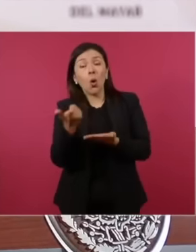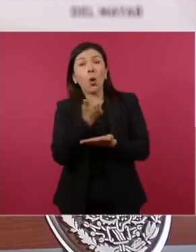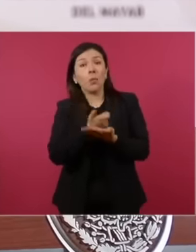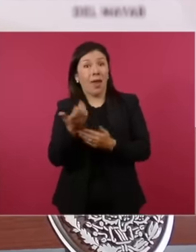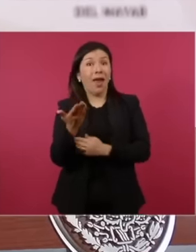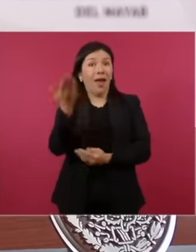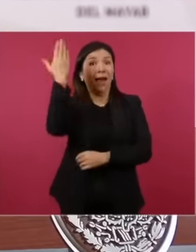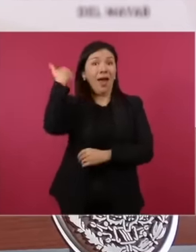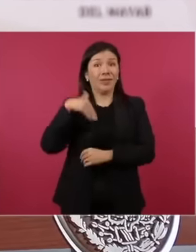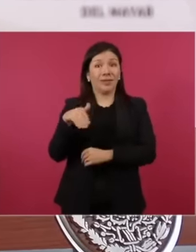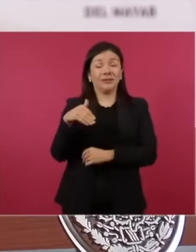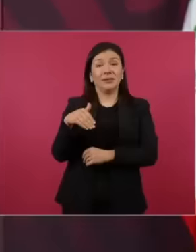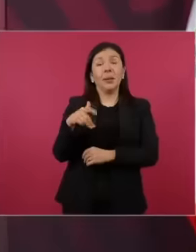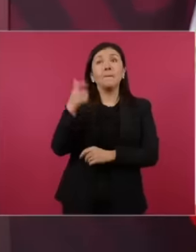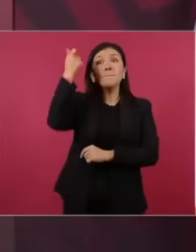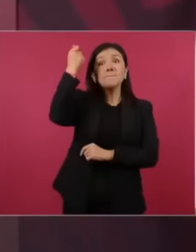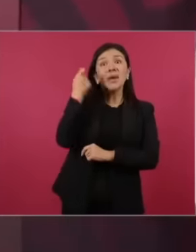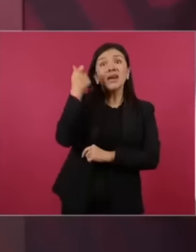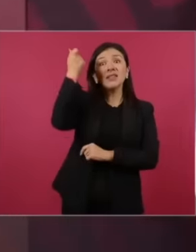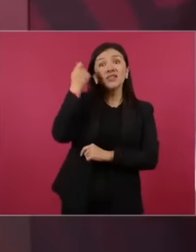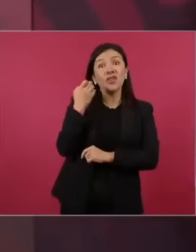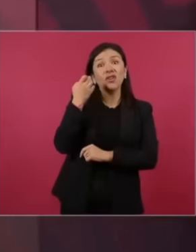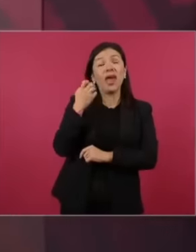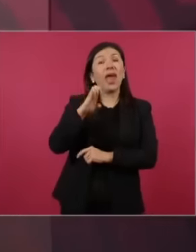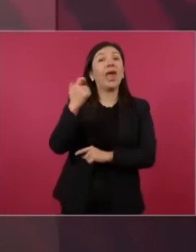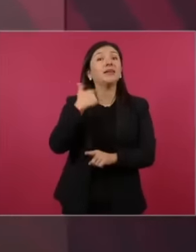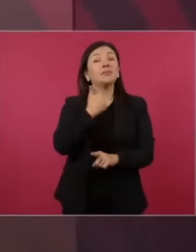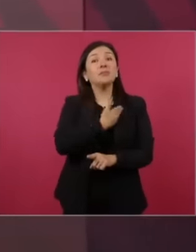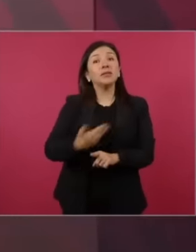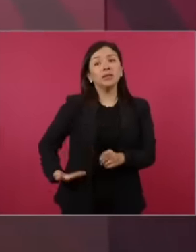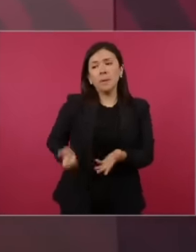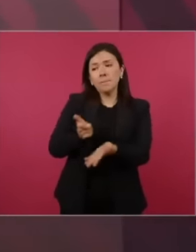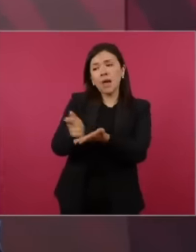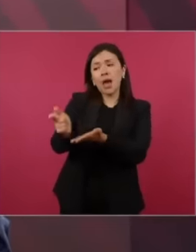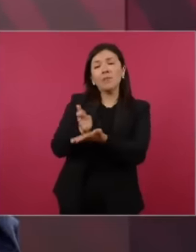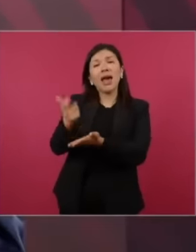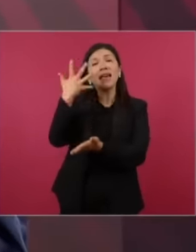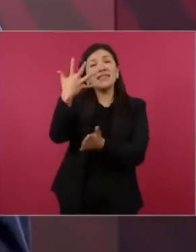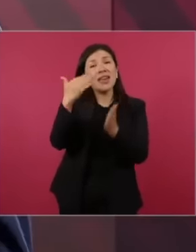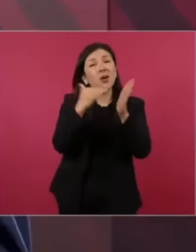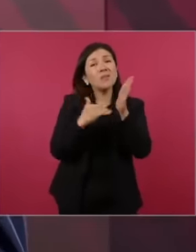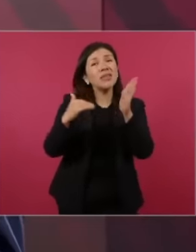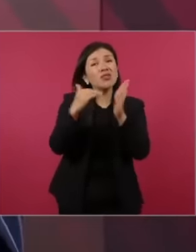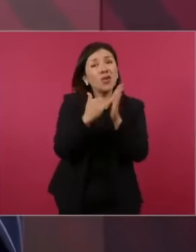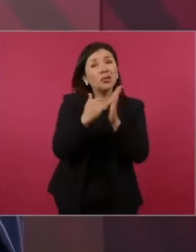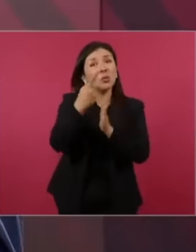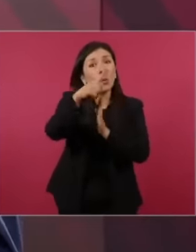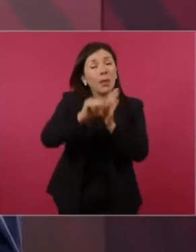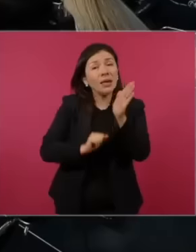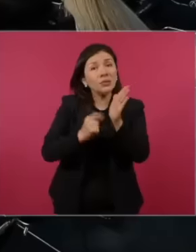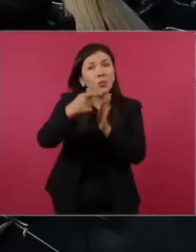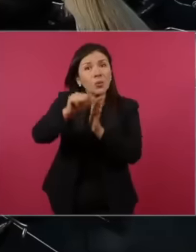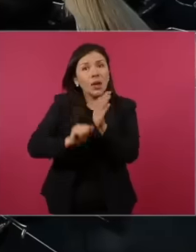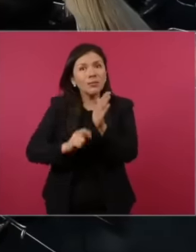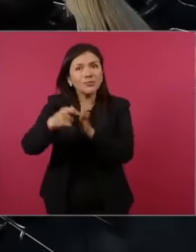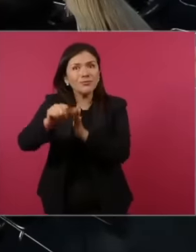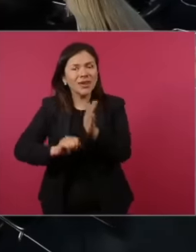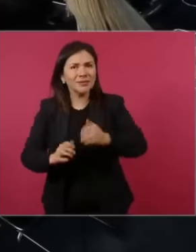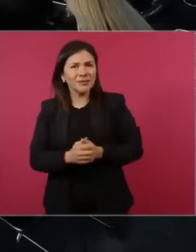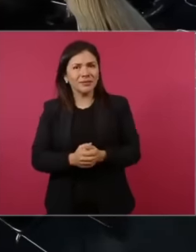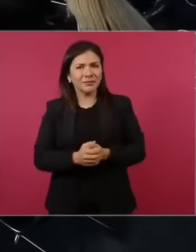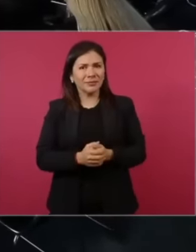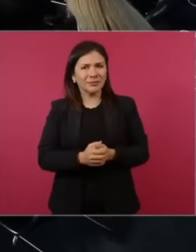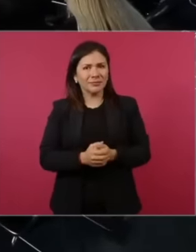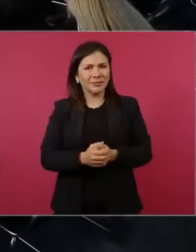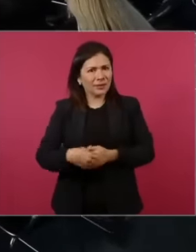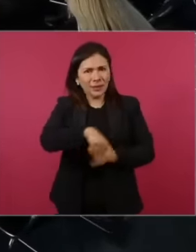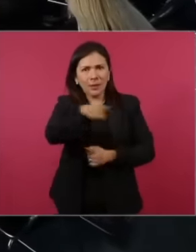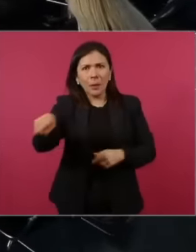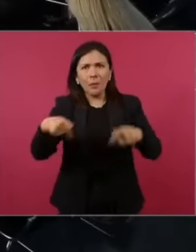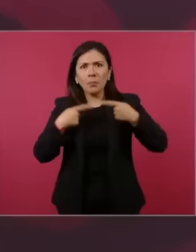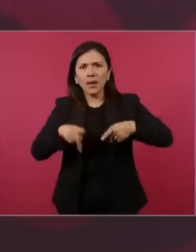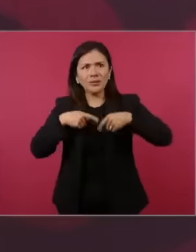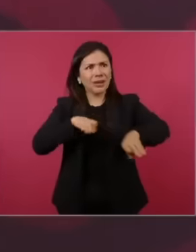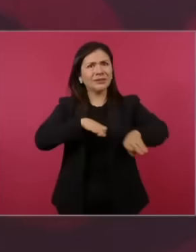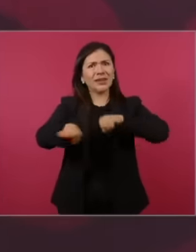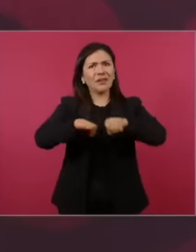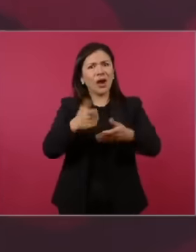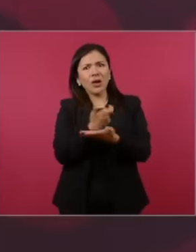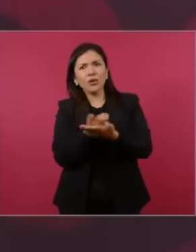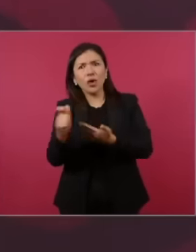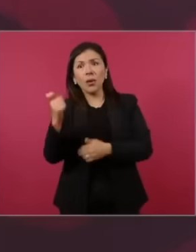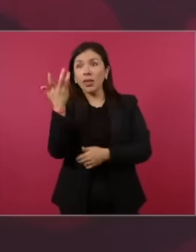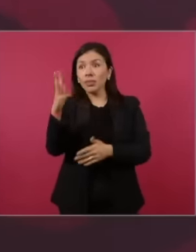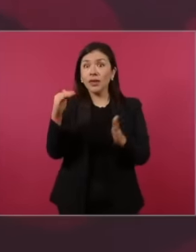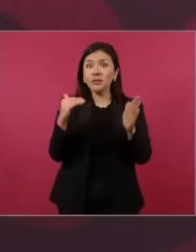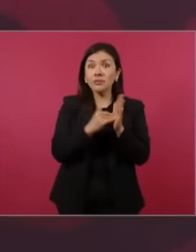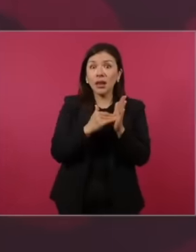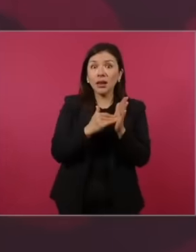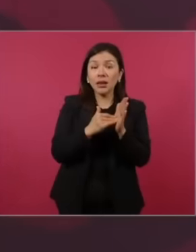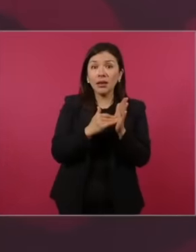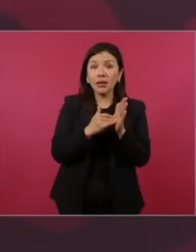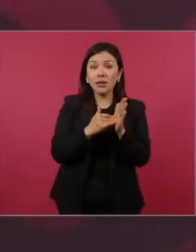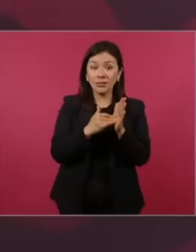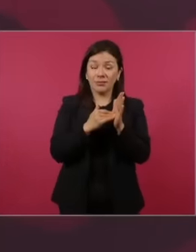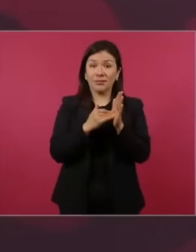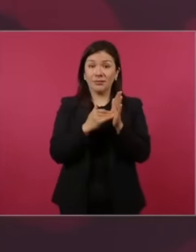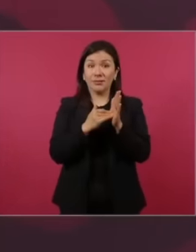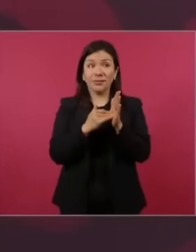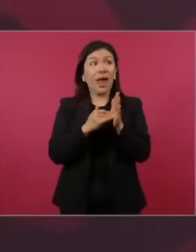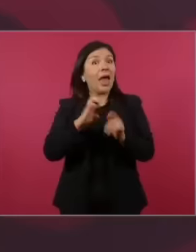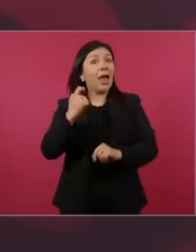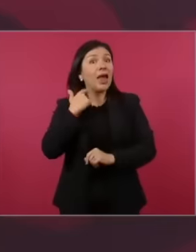, here they are giving workers pensions 10,000 pesos when in total the former presidents 5